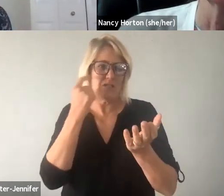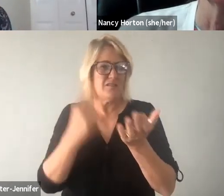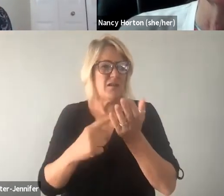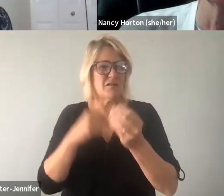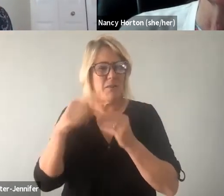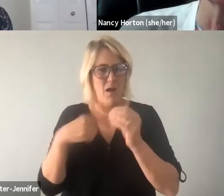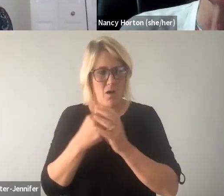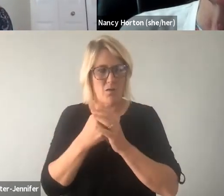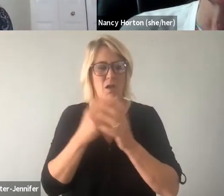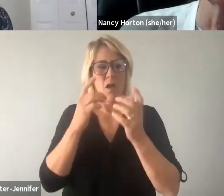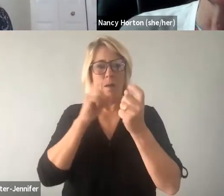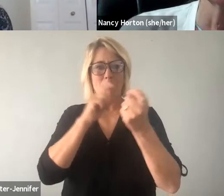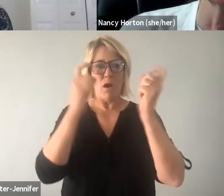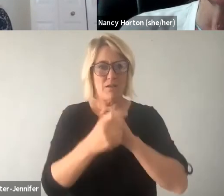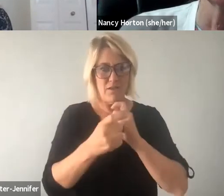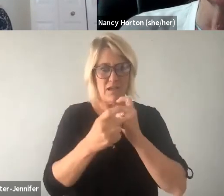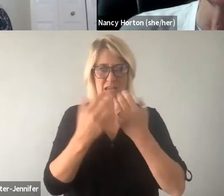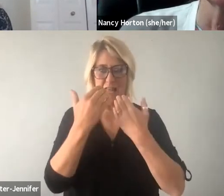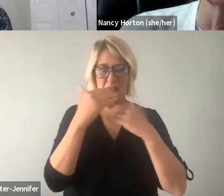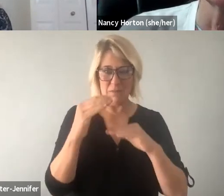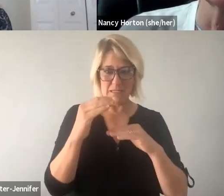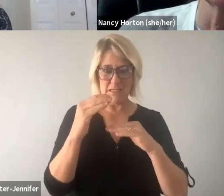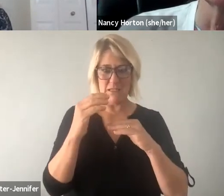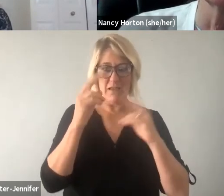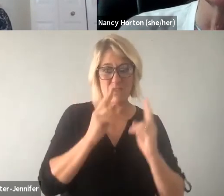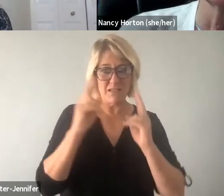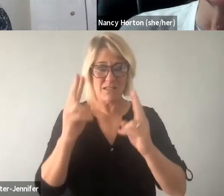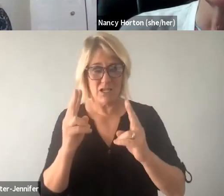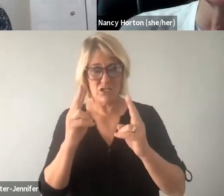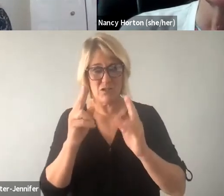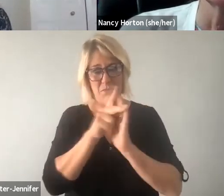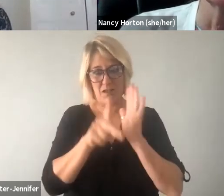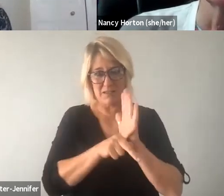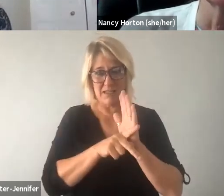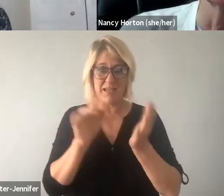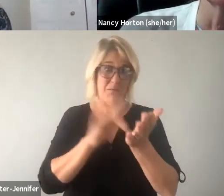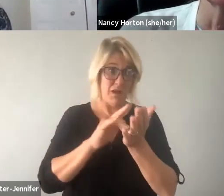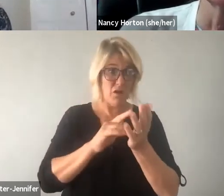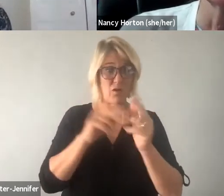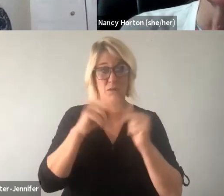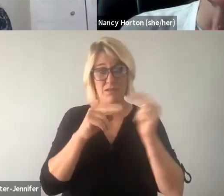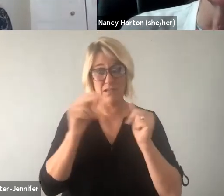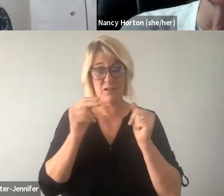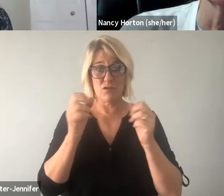methods to accommodate individuals with intellectual, cognitive disabilities -- this is separate from the disabilities